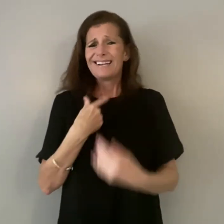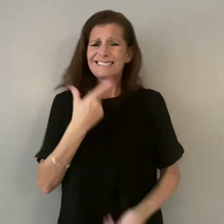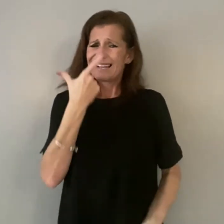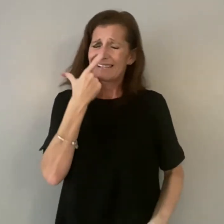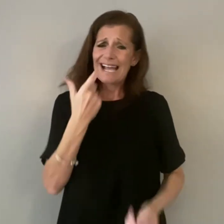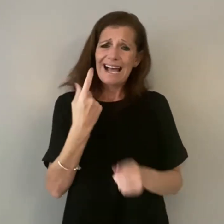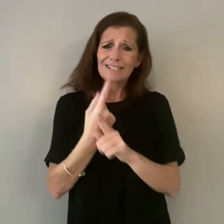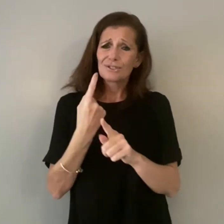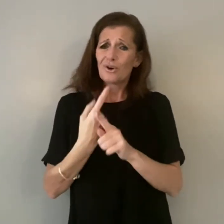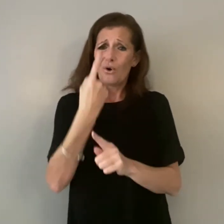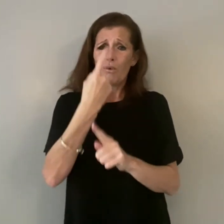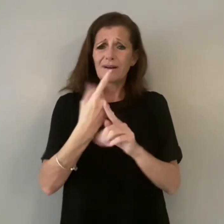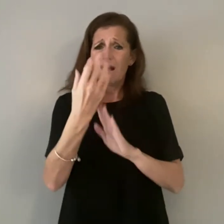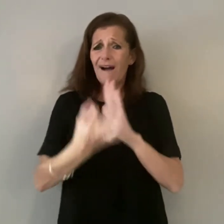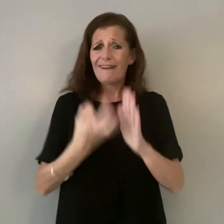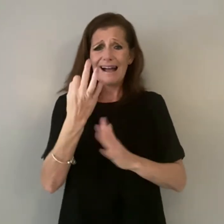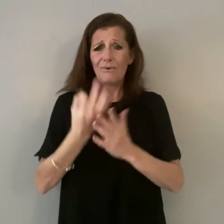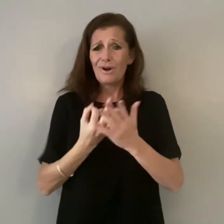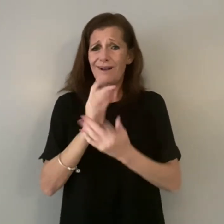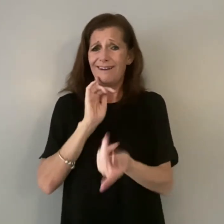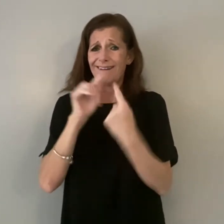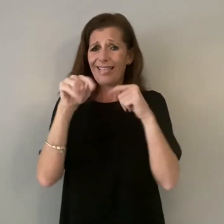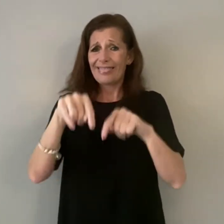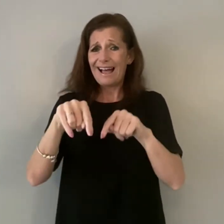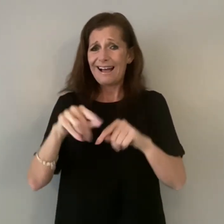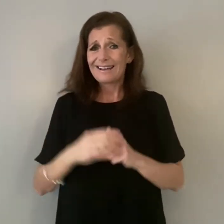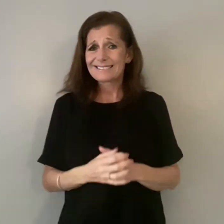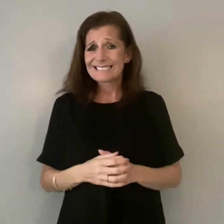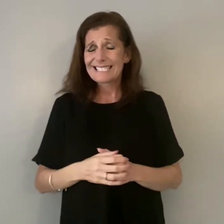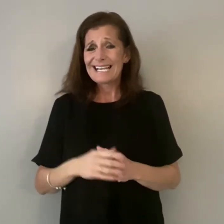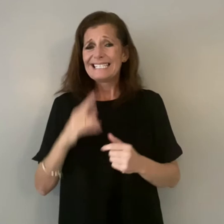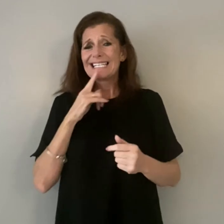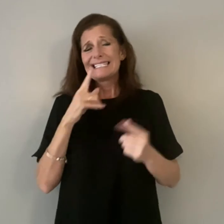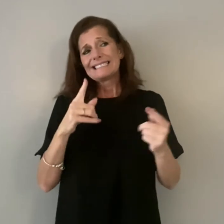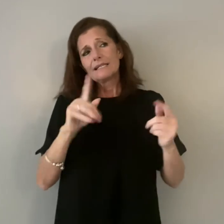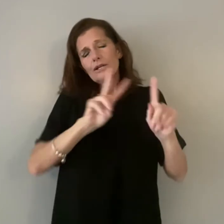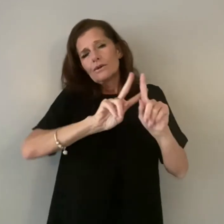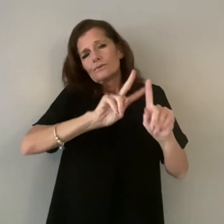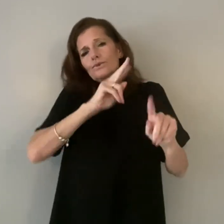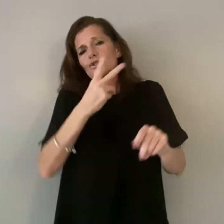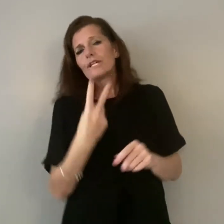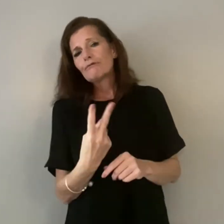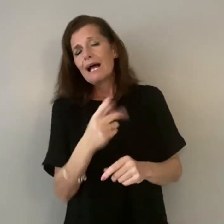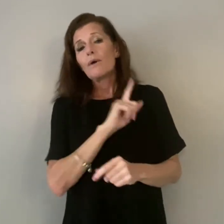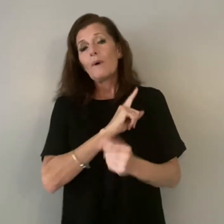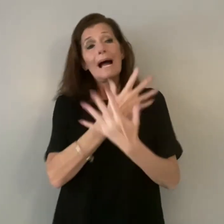We could fill an entire hour and a half protocols by itself to answer this question in a way, I'd turn the question around